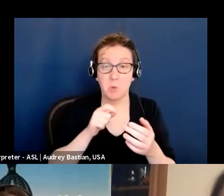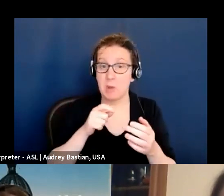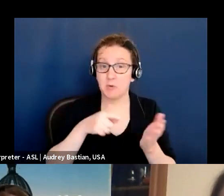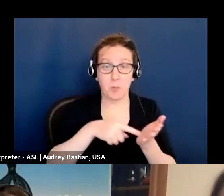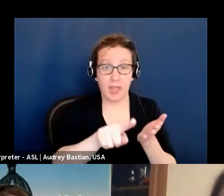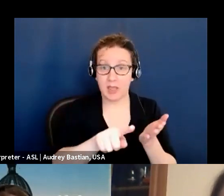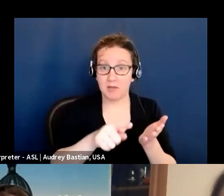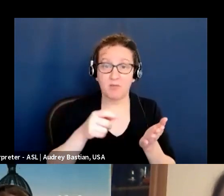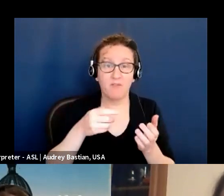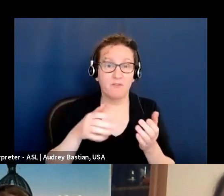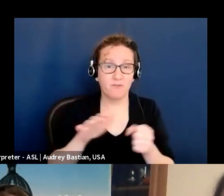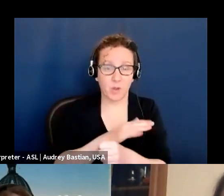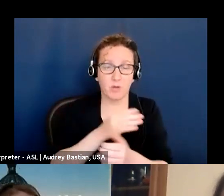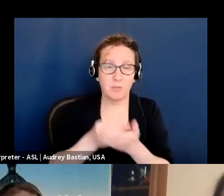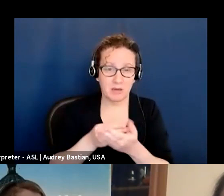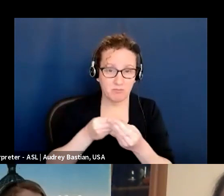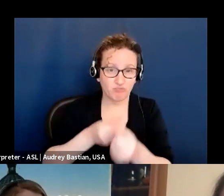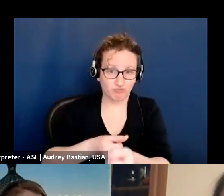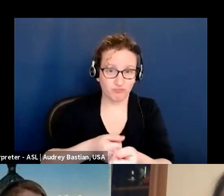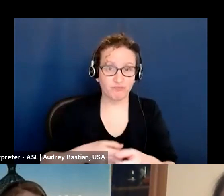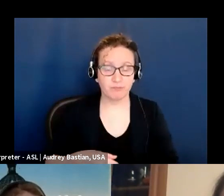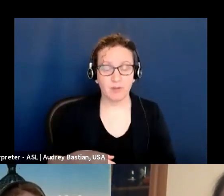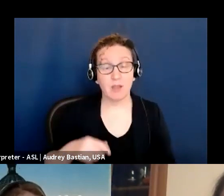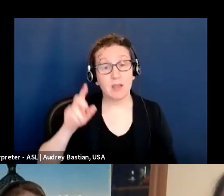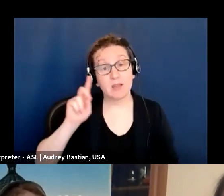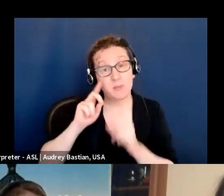under for example department of state, you should expect a pretty extensive application